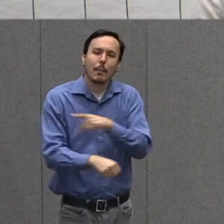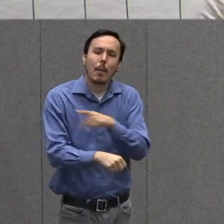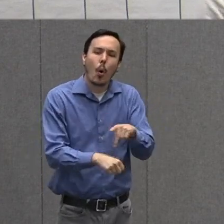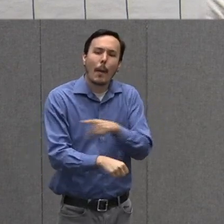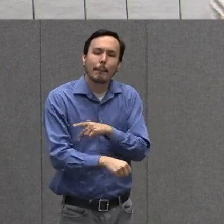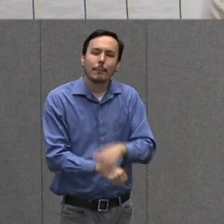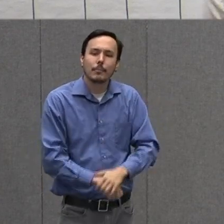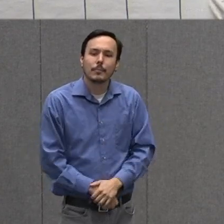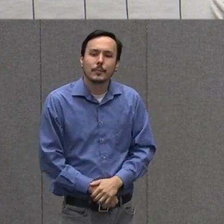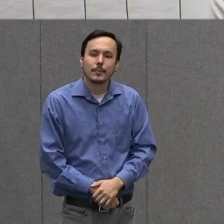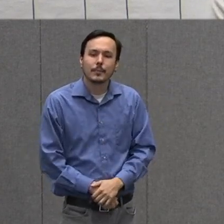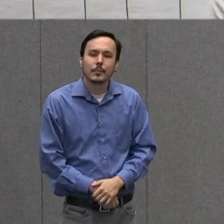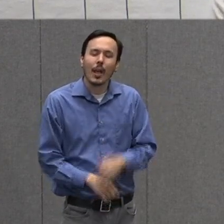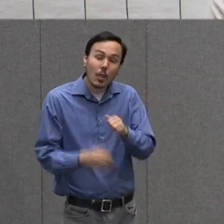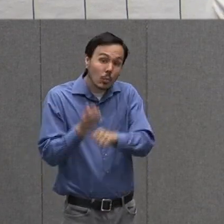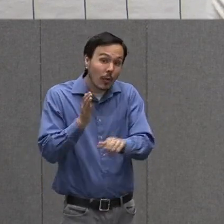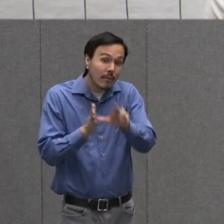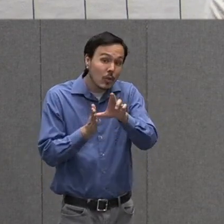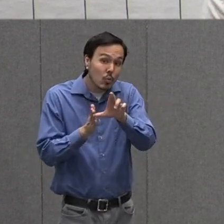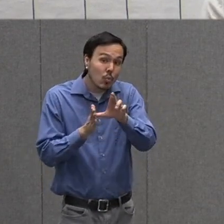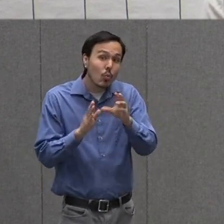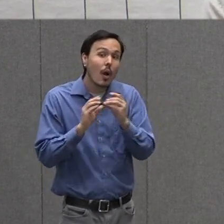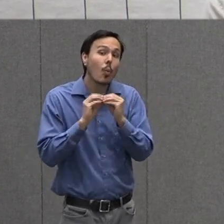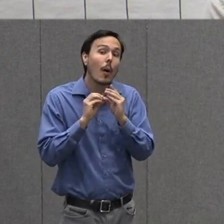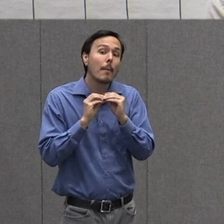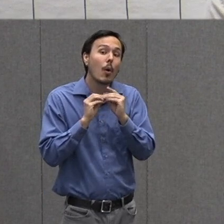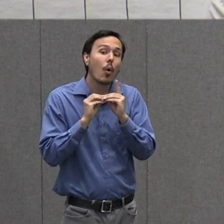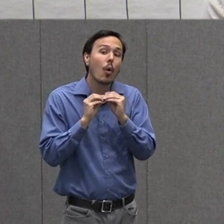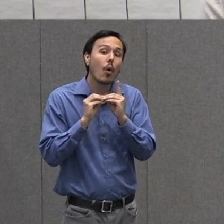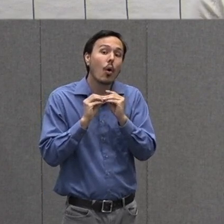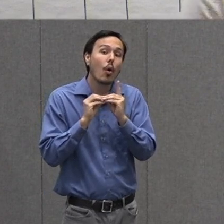Let's review one more time what we read about in this poem.